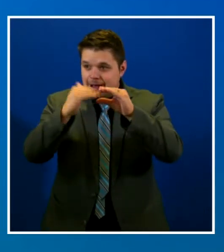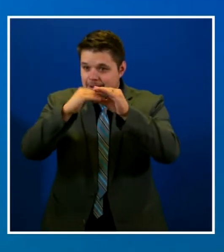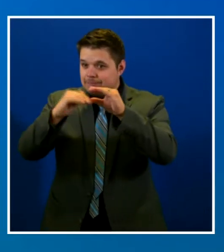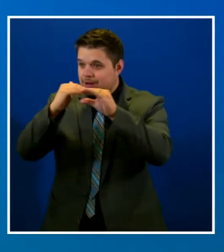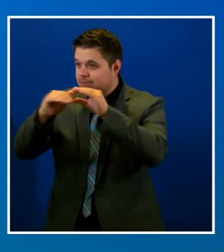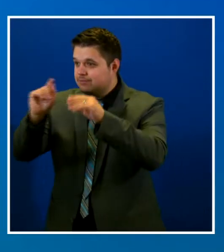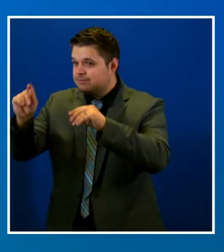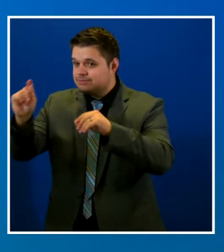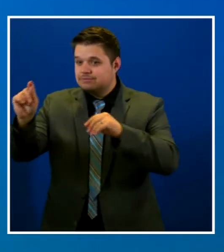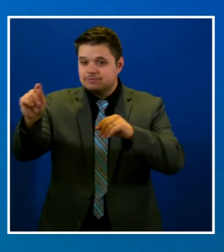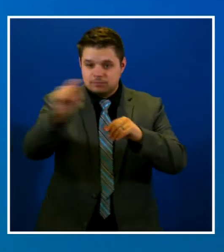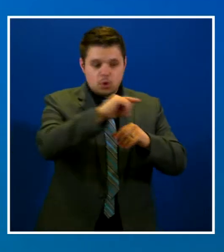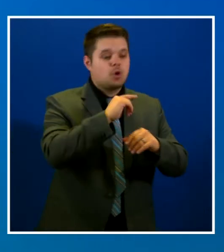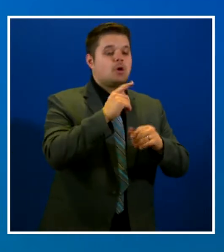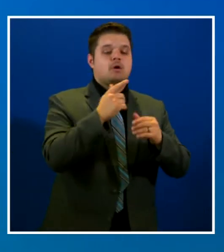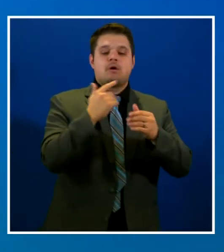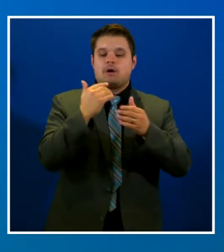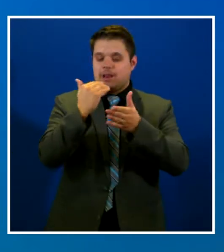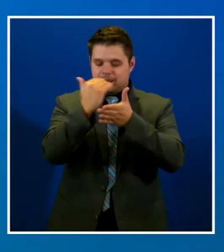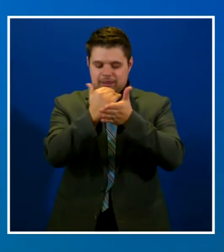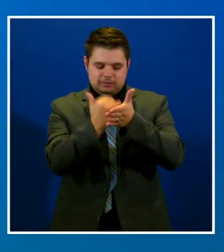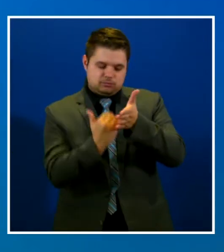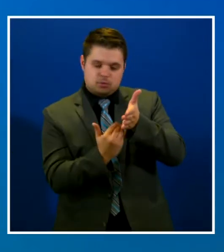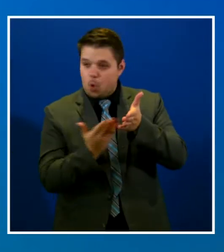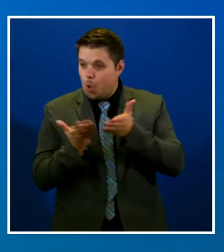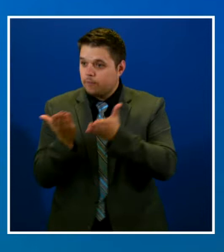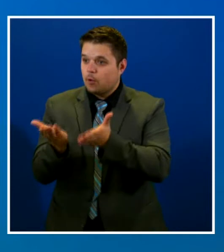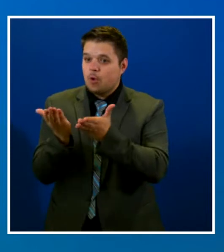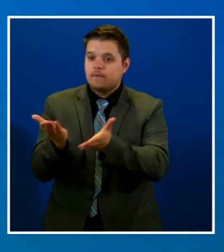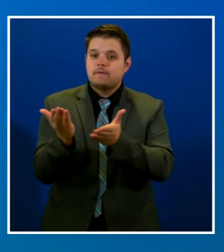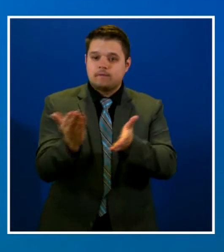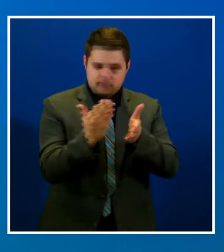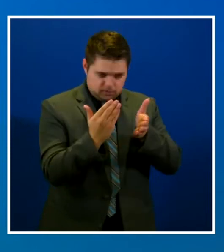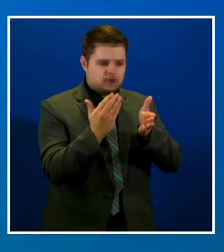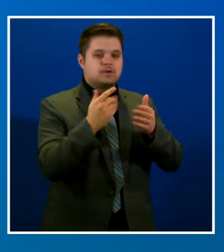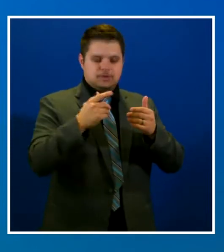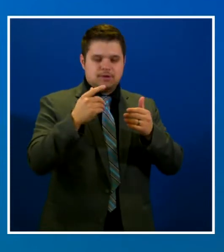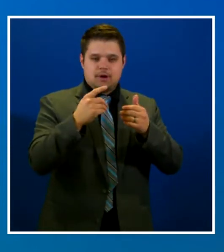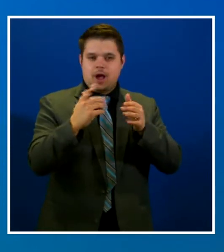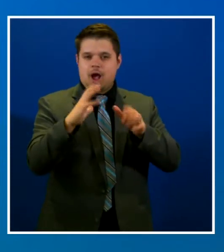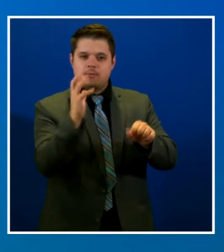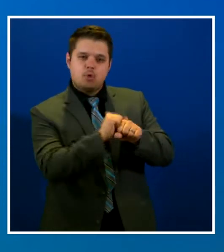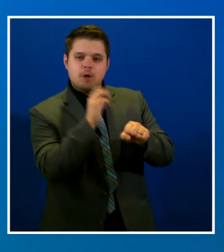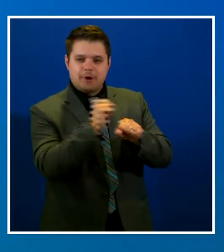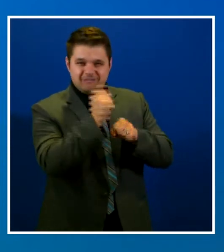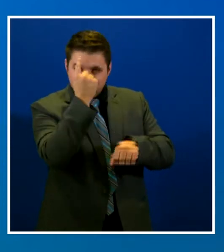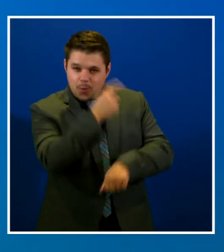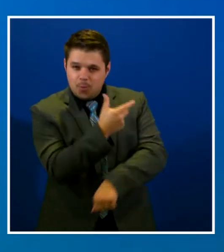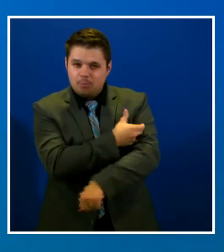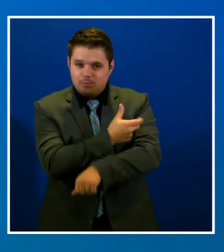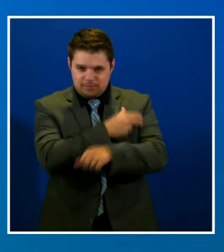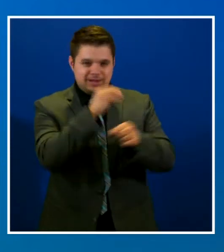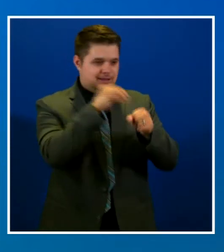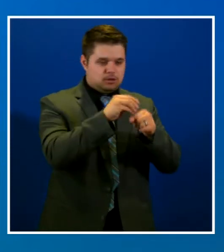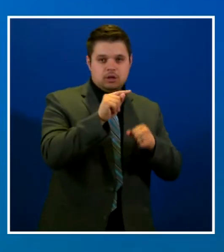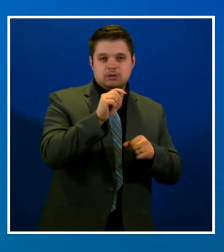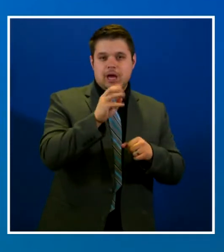appointments at the Tower Mall vaccination site. However, many of those offers have gone unanswered and appointments